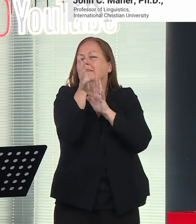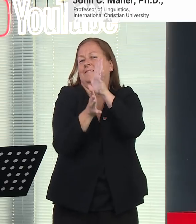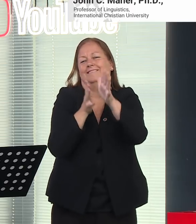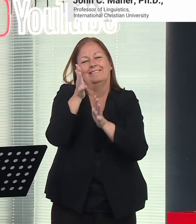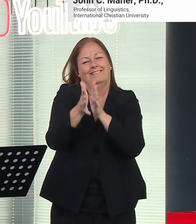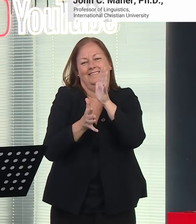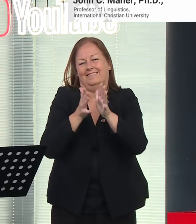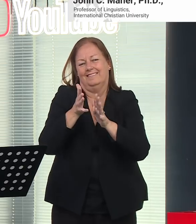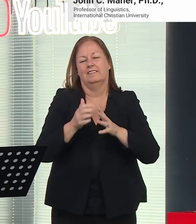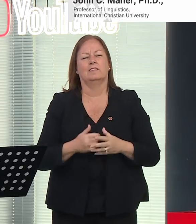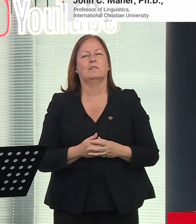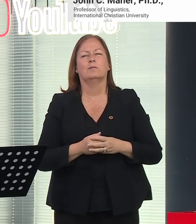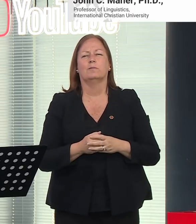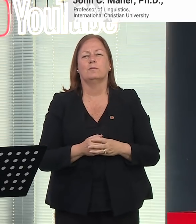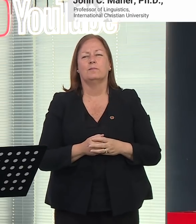Laos sign language, Persian sign